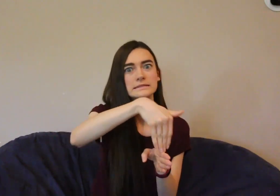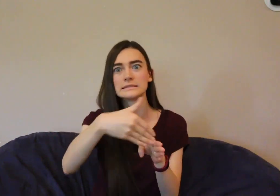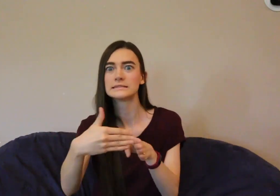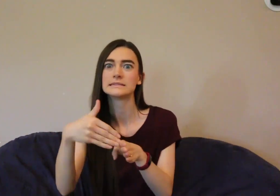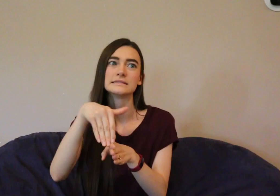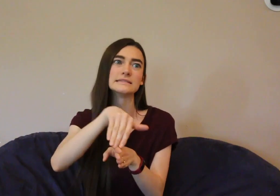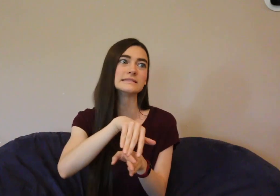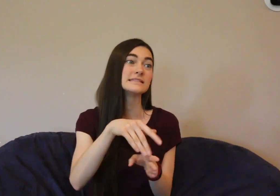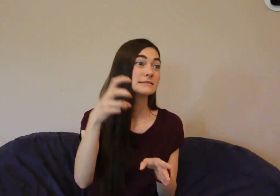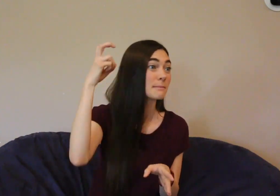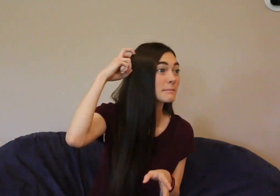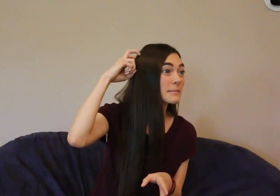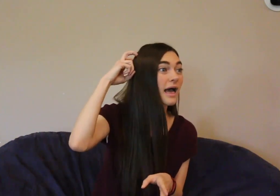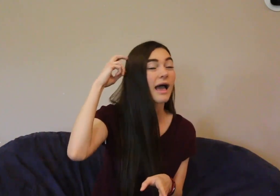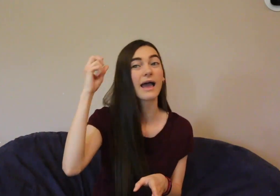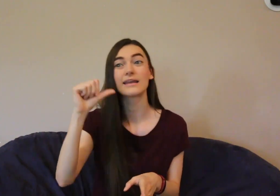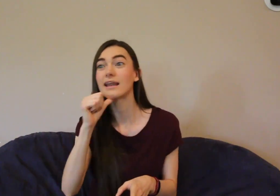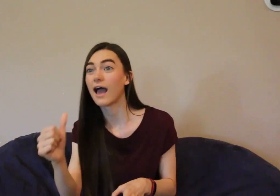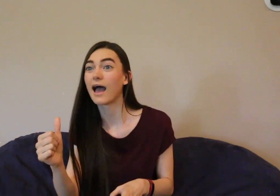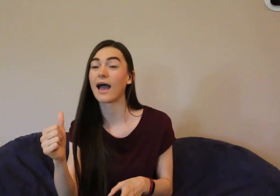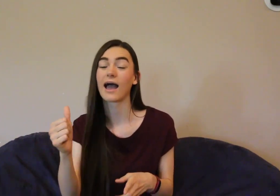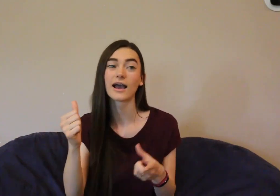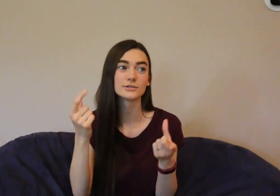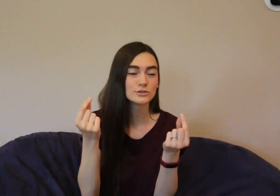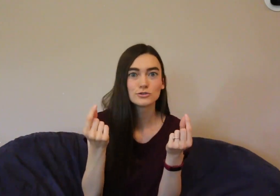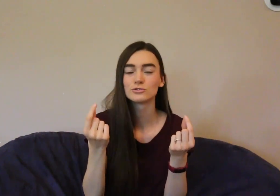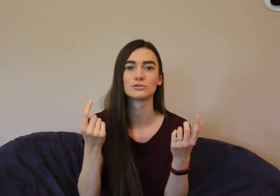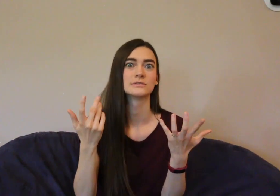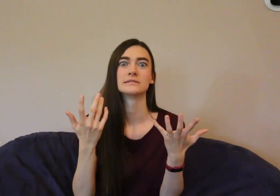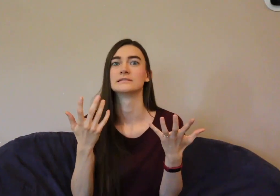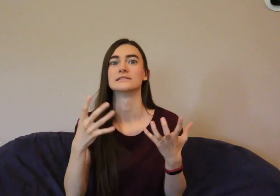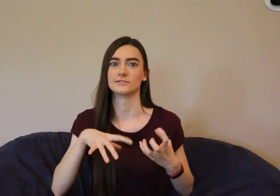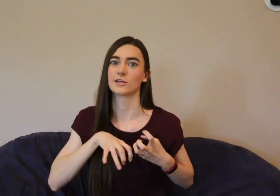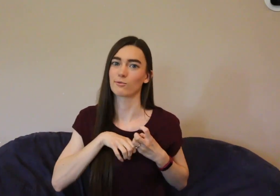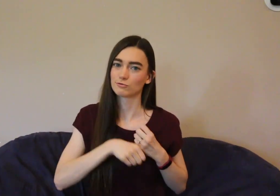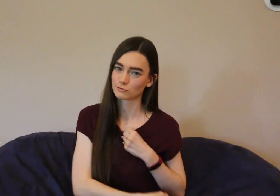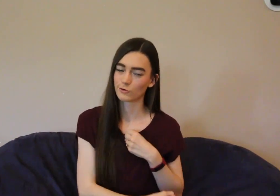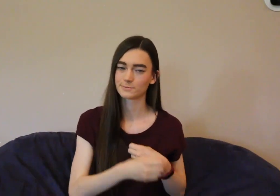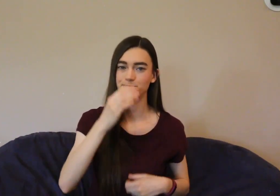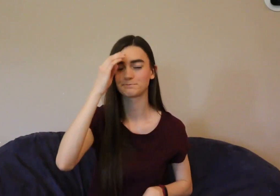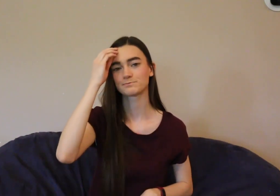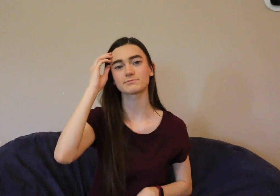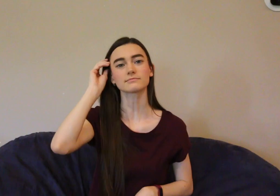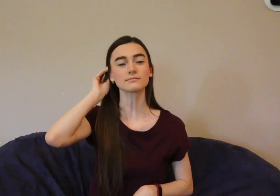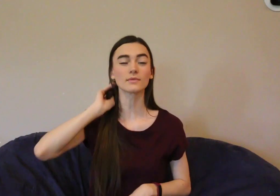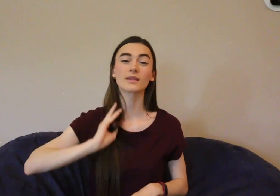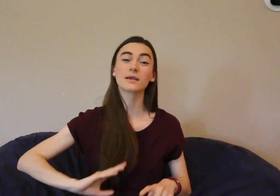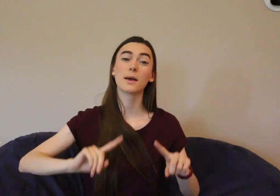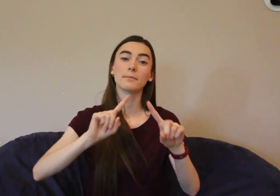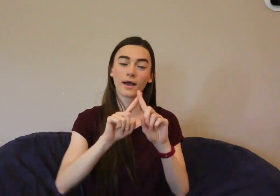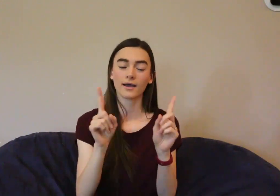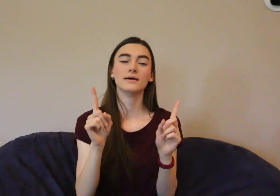My parents were going back and forth on whether or not they should get me one and they were torn.